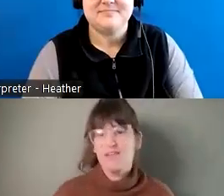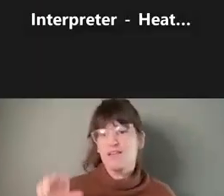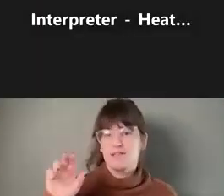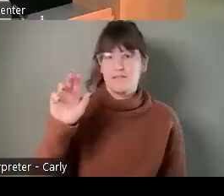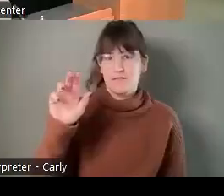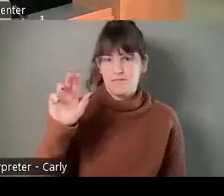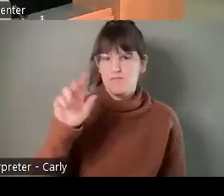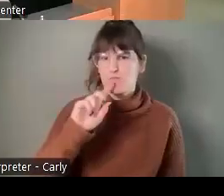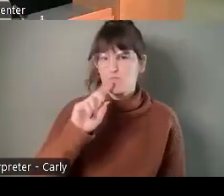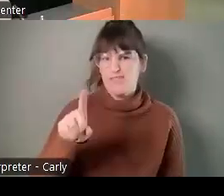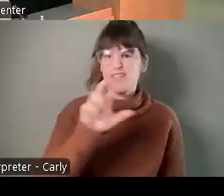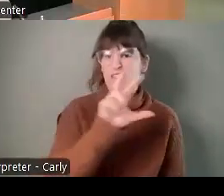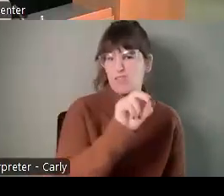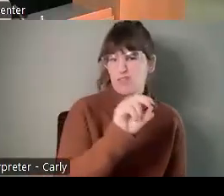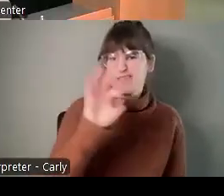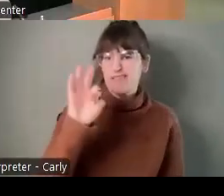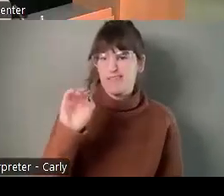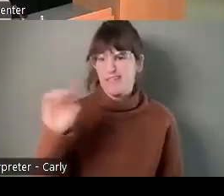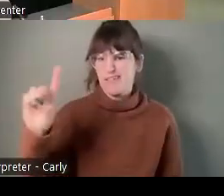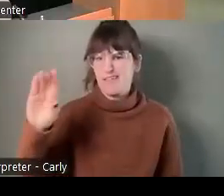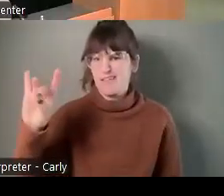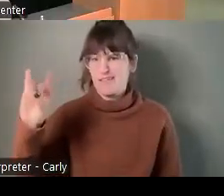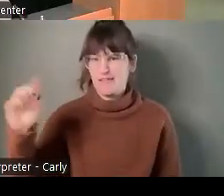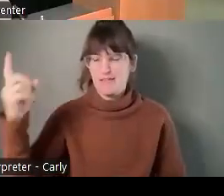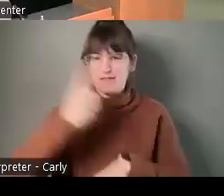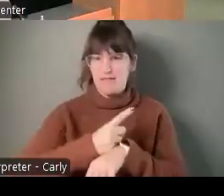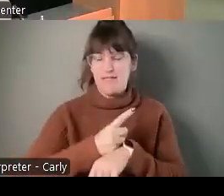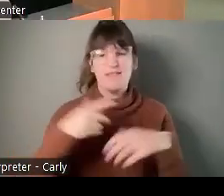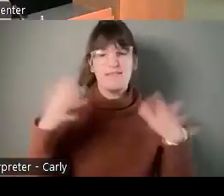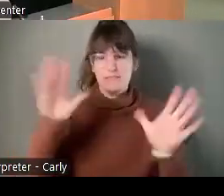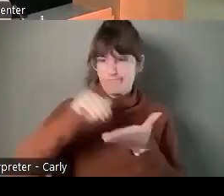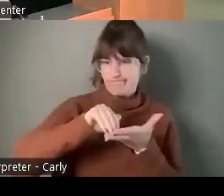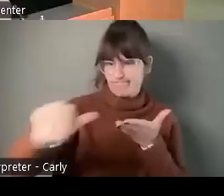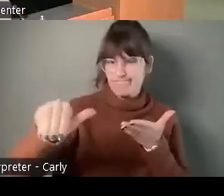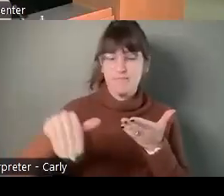days post discharge and similar to the pilot there were no significant differences between the RSP